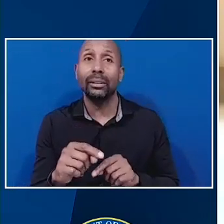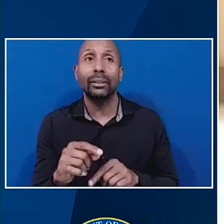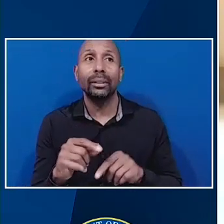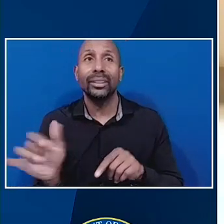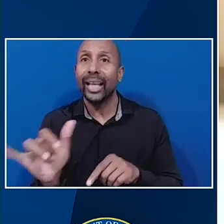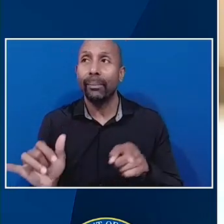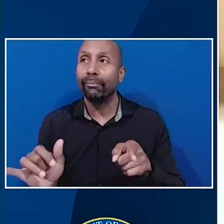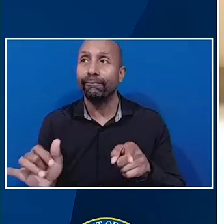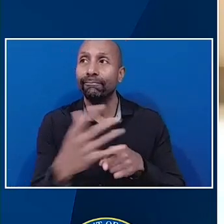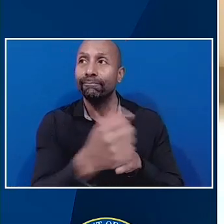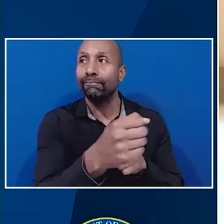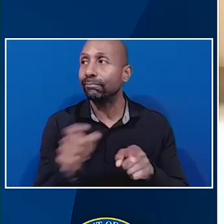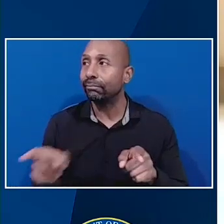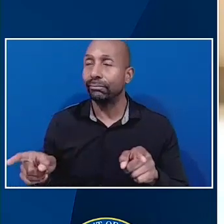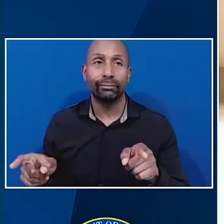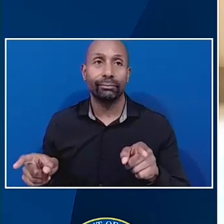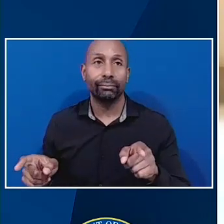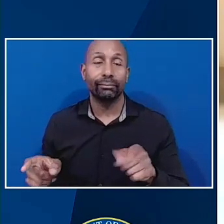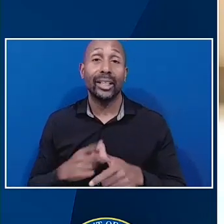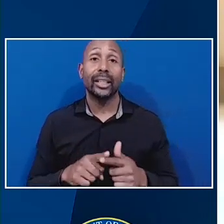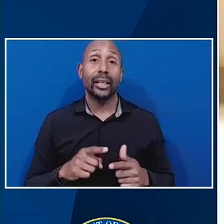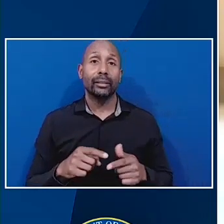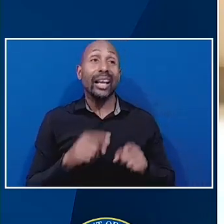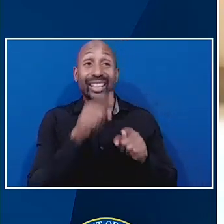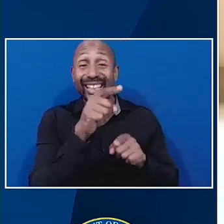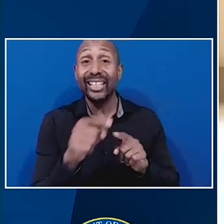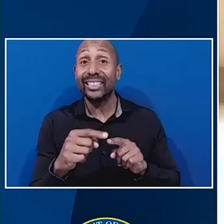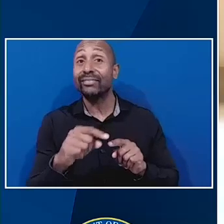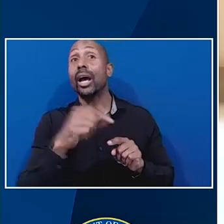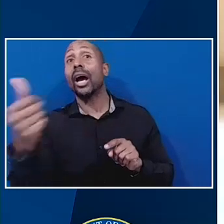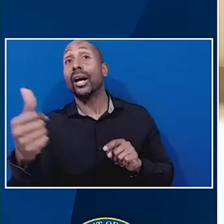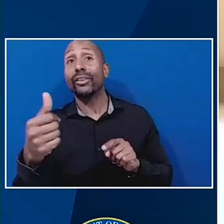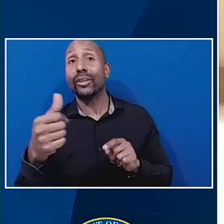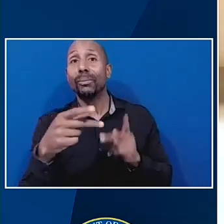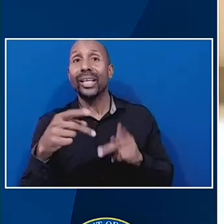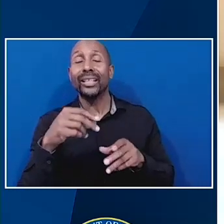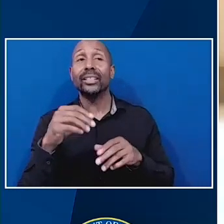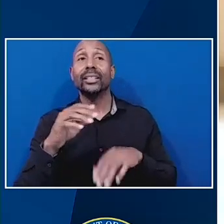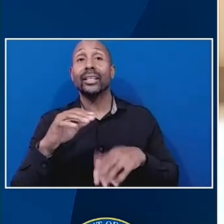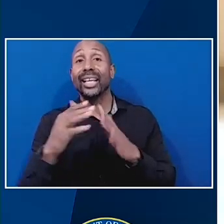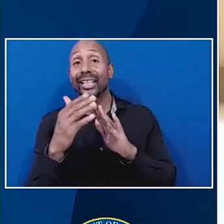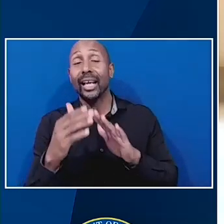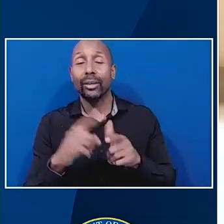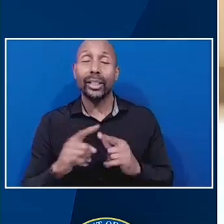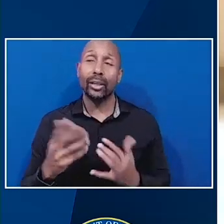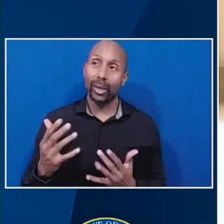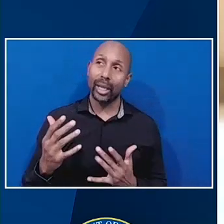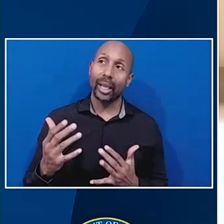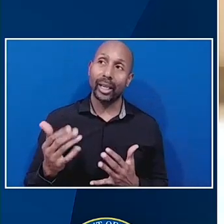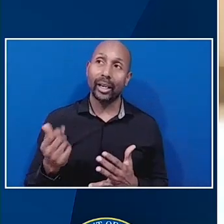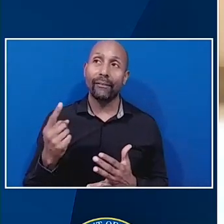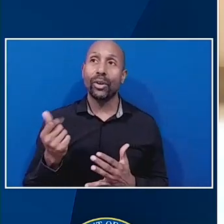Then I had to wait- then I had to wait a couple of weeks for the book to come back in stock. I was so stressed out waiting